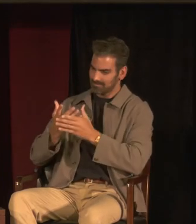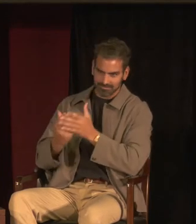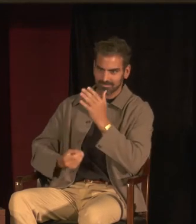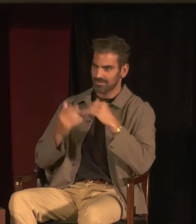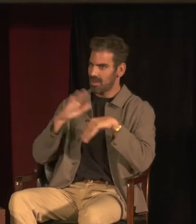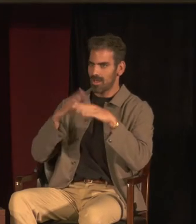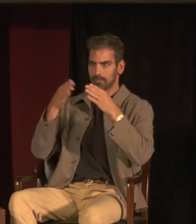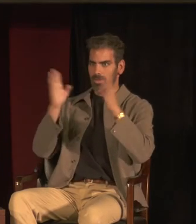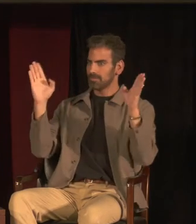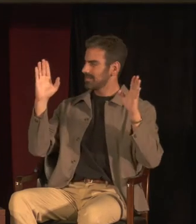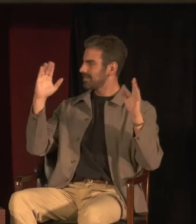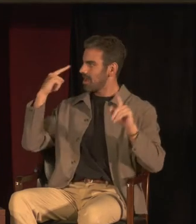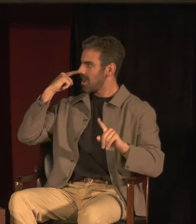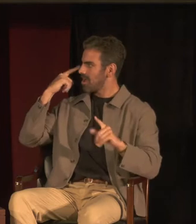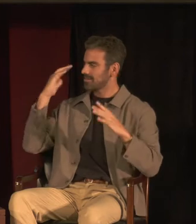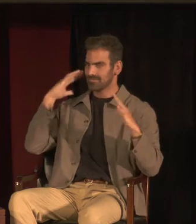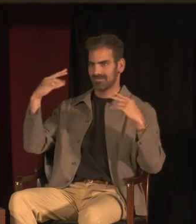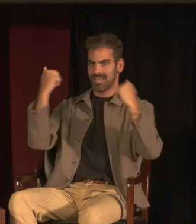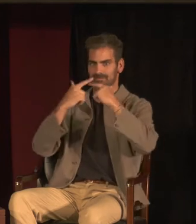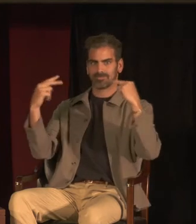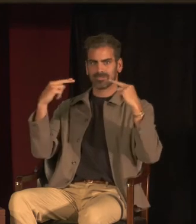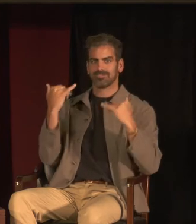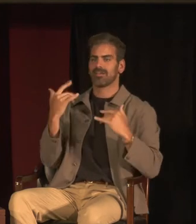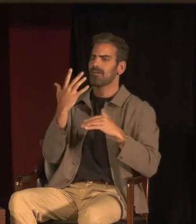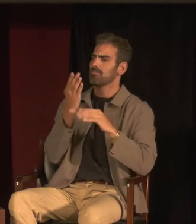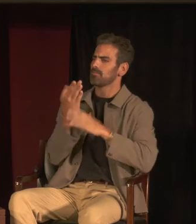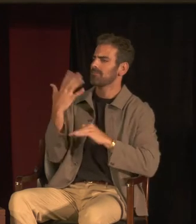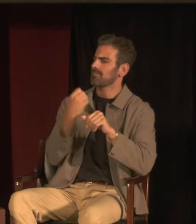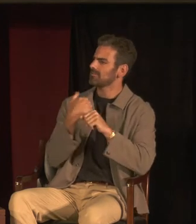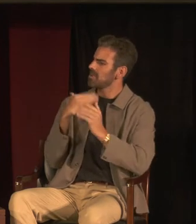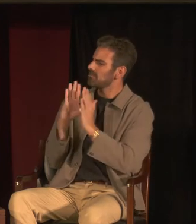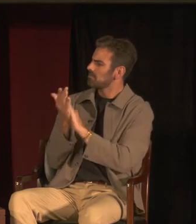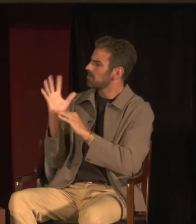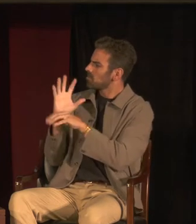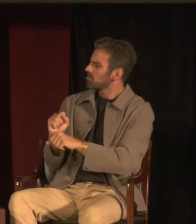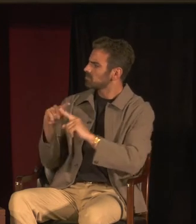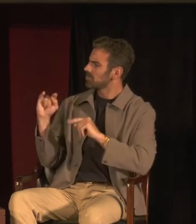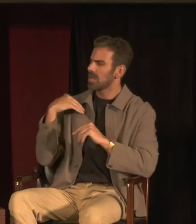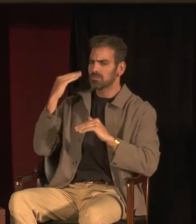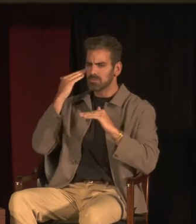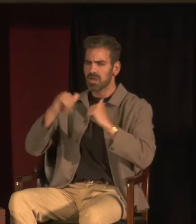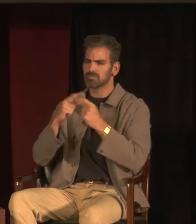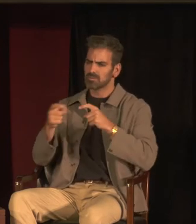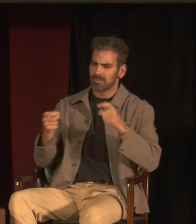the change, I've lost every shred of privacy I had. Really, living in the public eye is a very different experience than what I was expecting when I